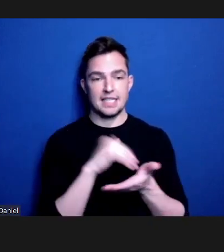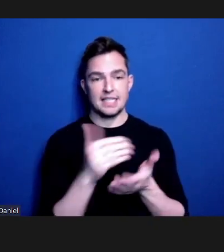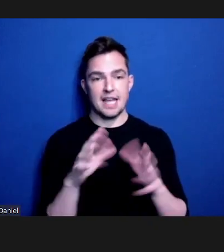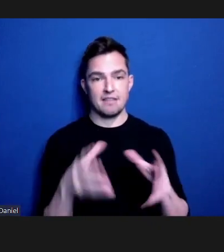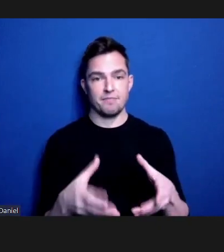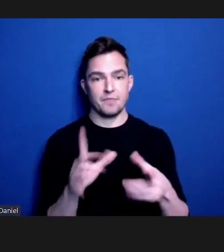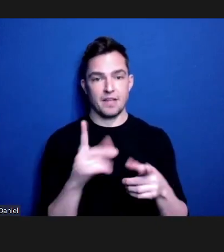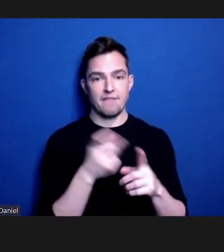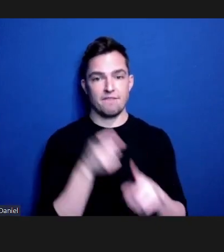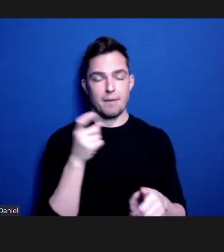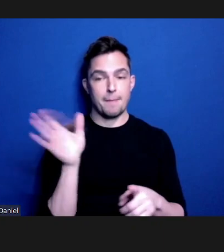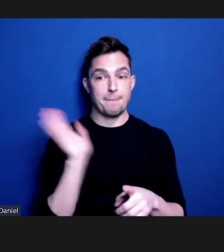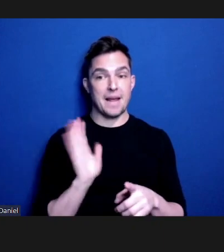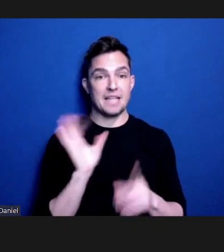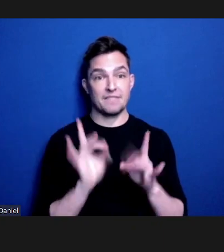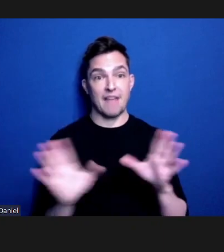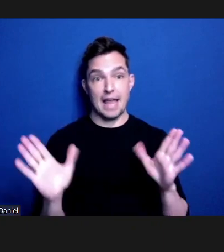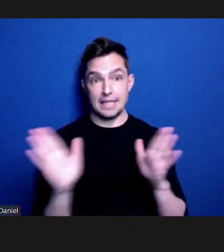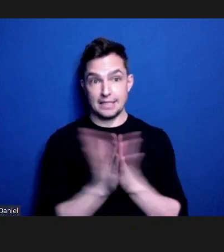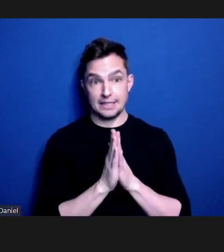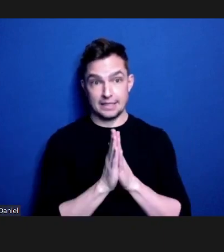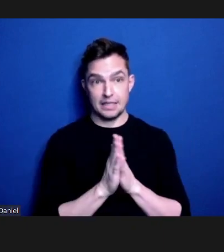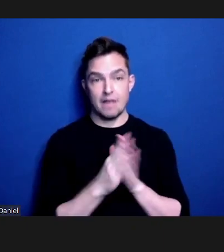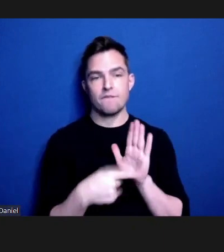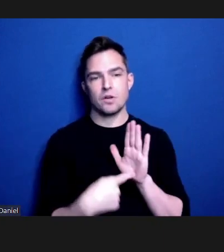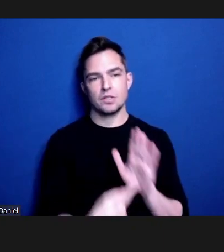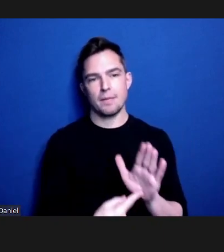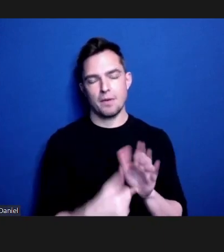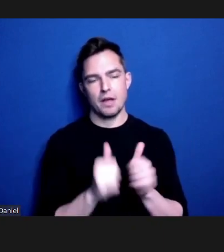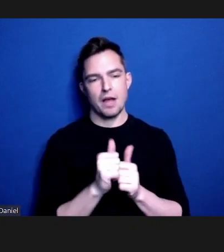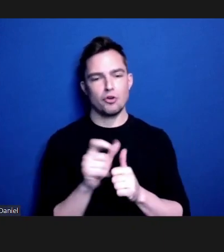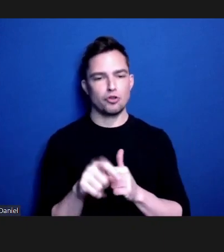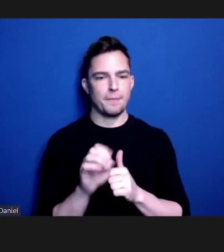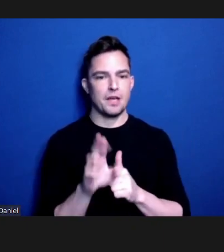past violence, for example, how it should be repurposed.